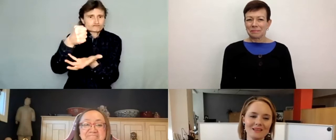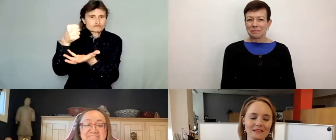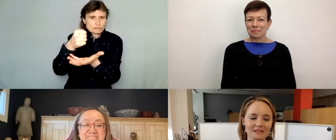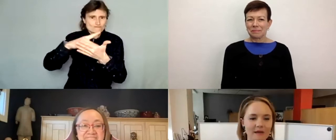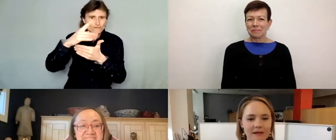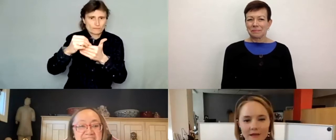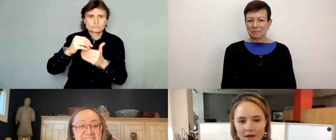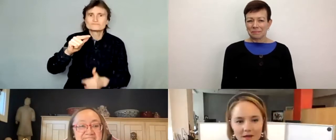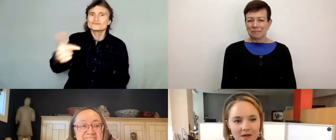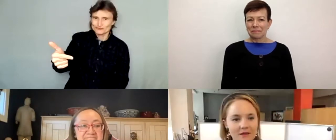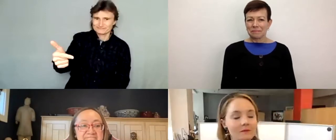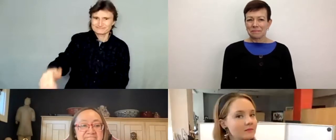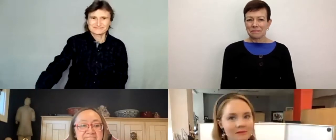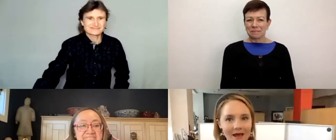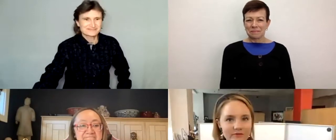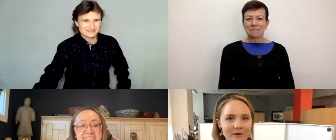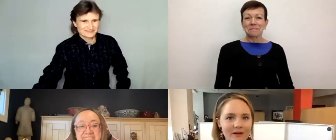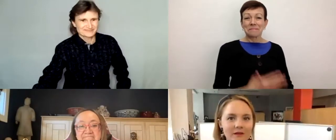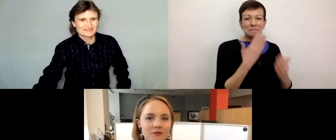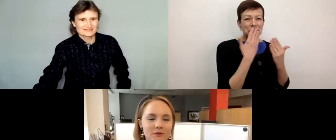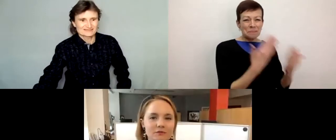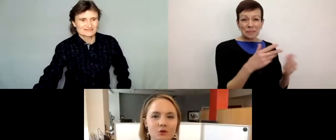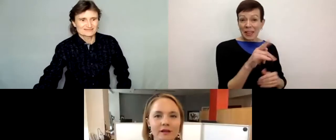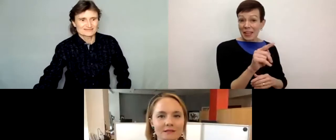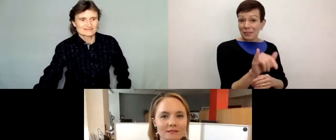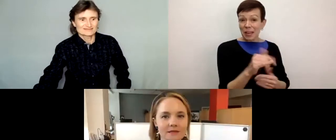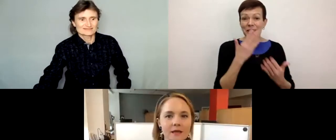Thanks, Patti. Hi, everybody. Thank you so much for joining us today.